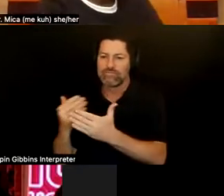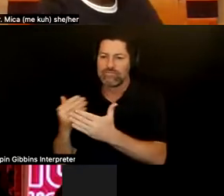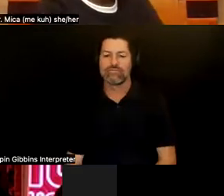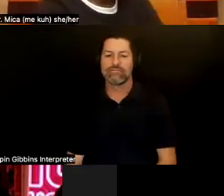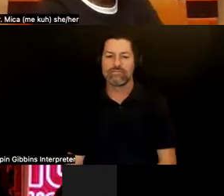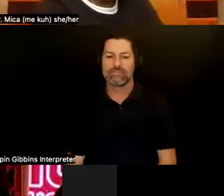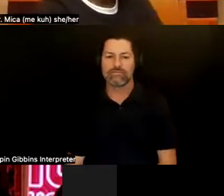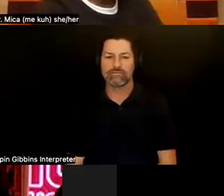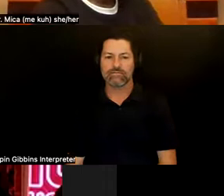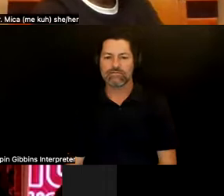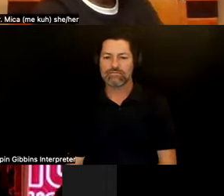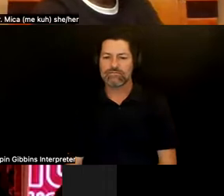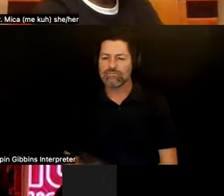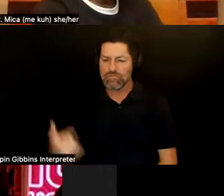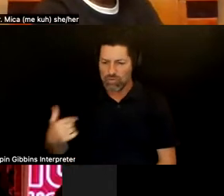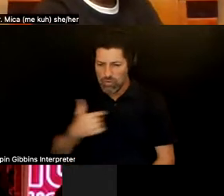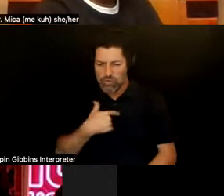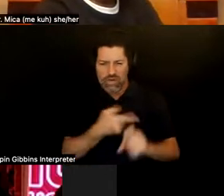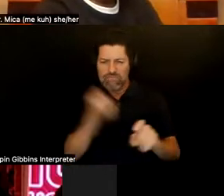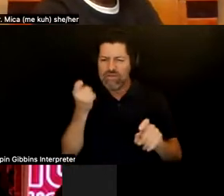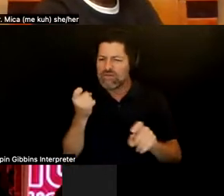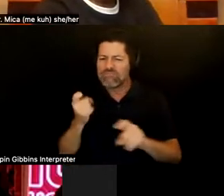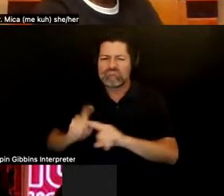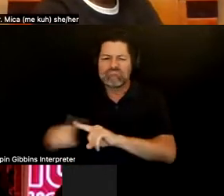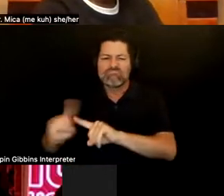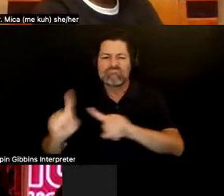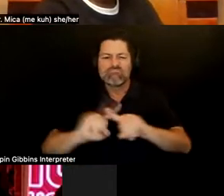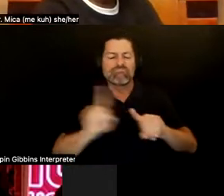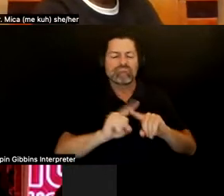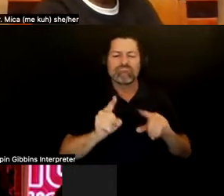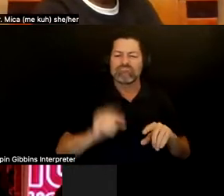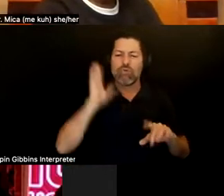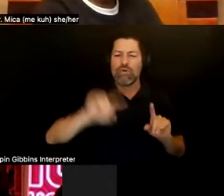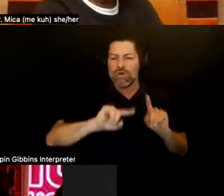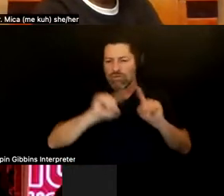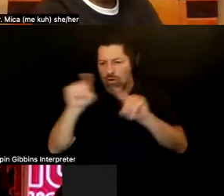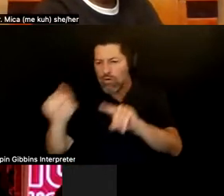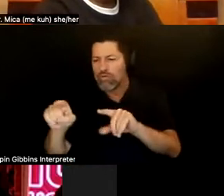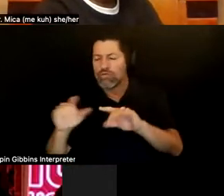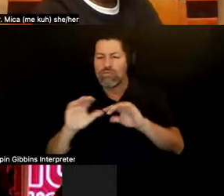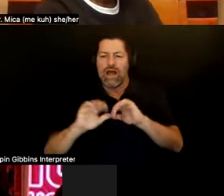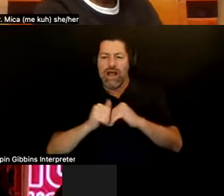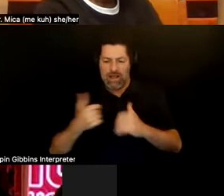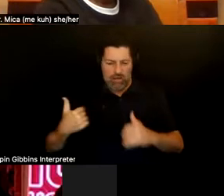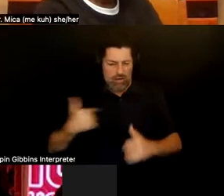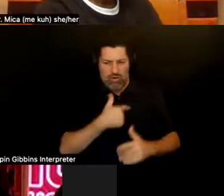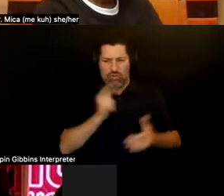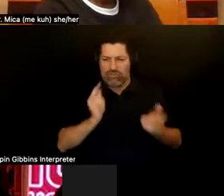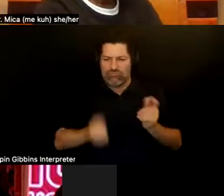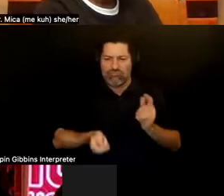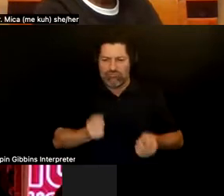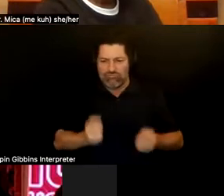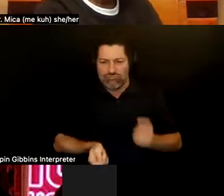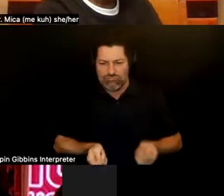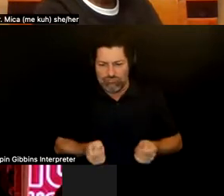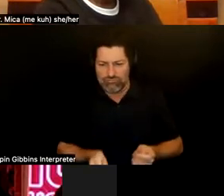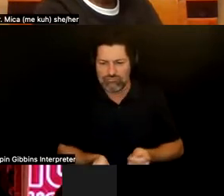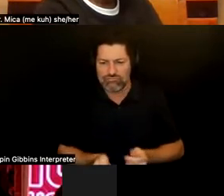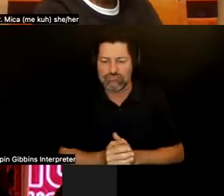we've each come from, to where we're going, and how we're changing to being where we are,